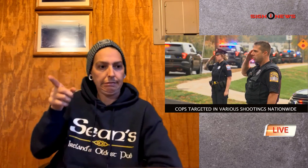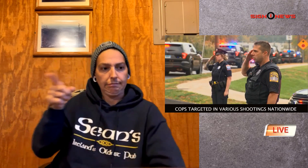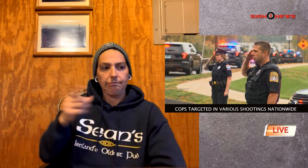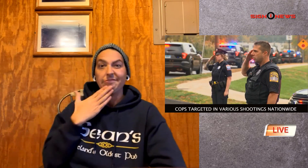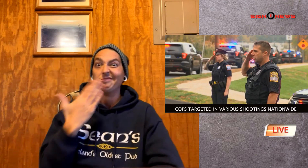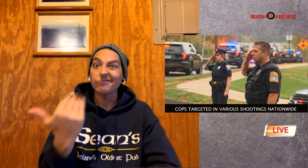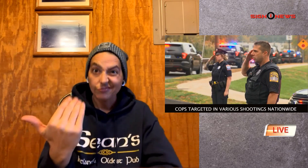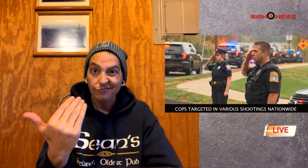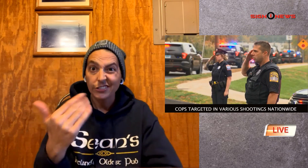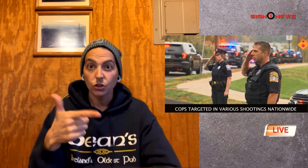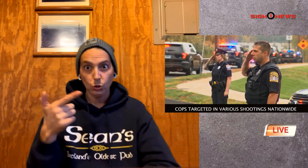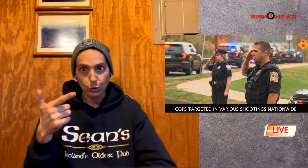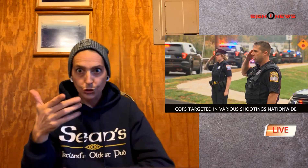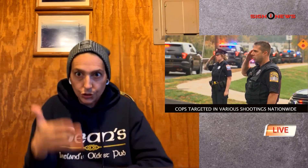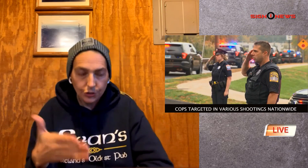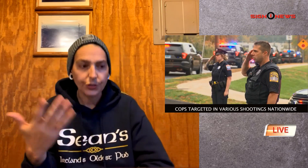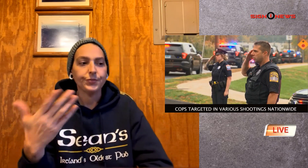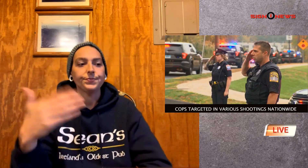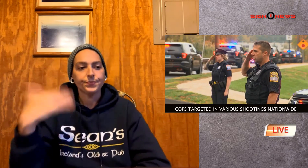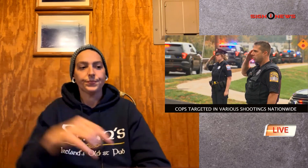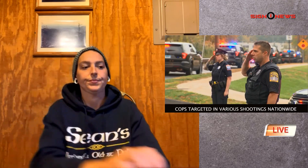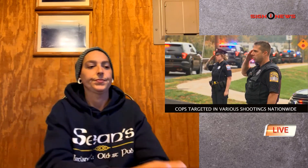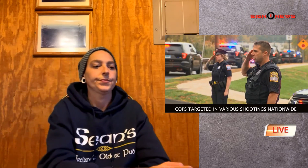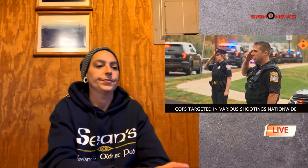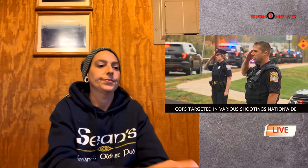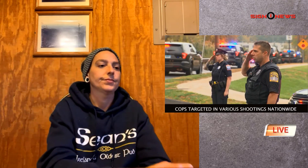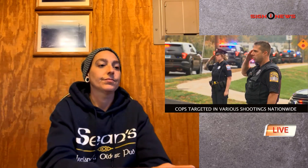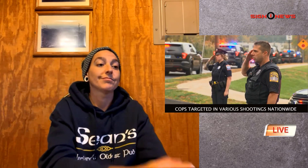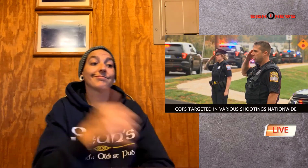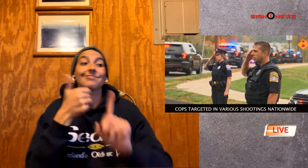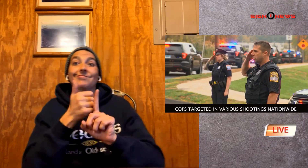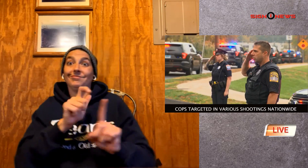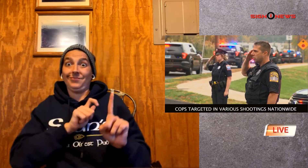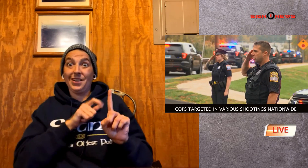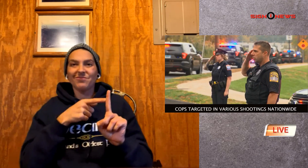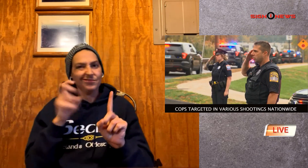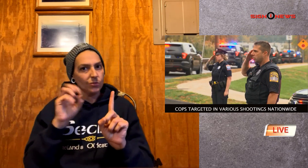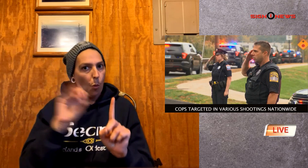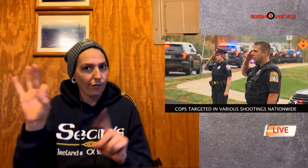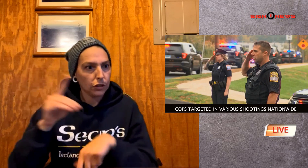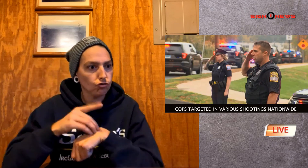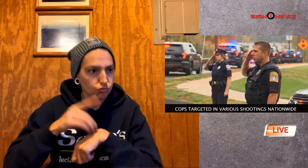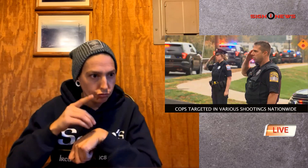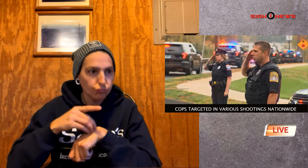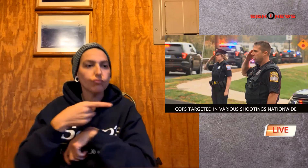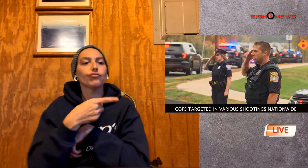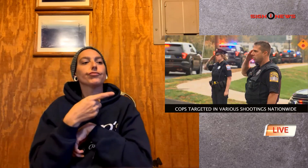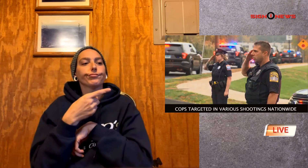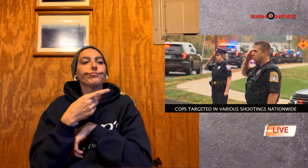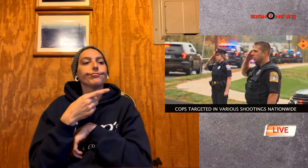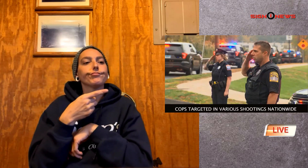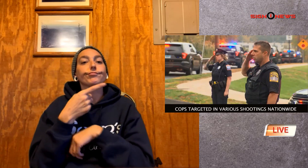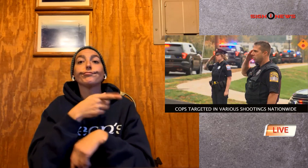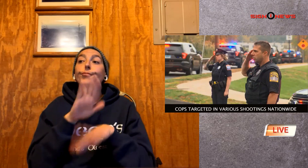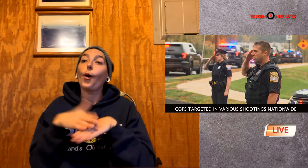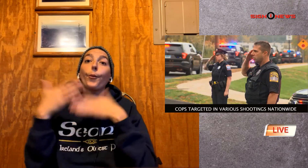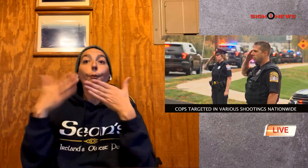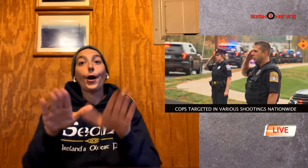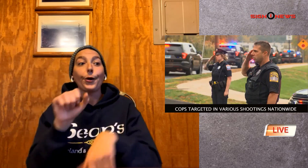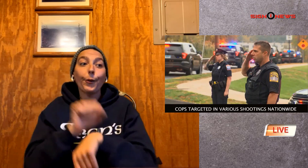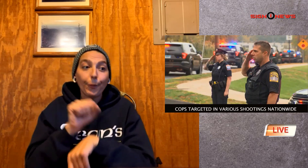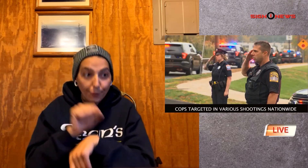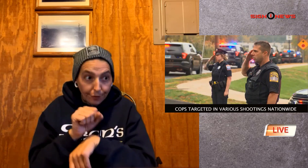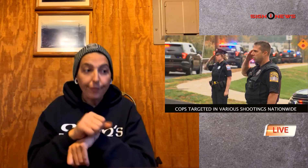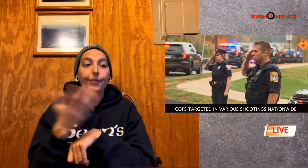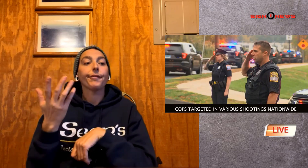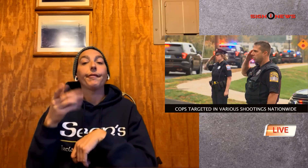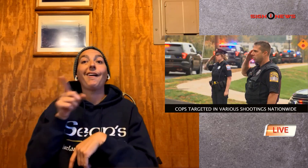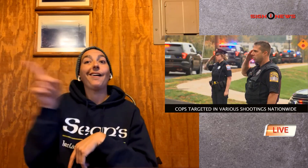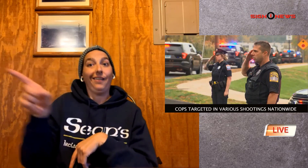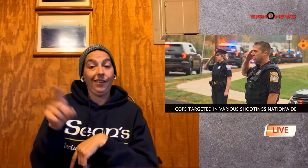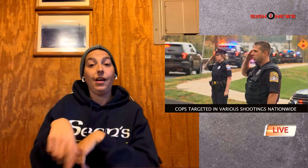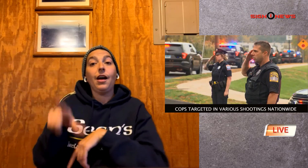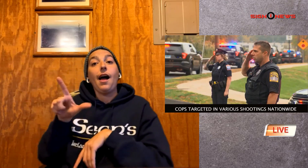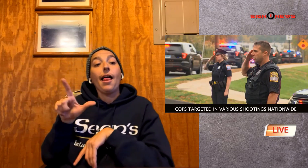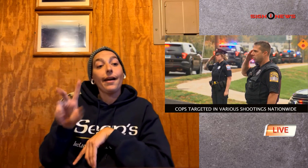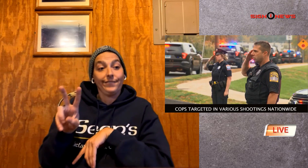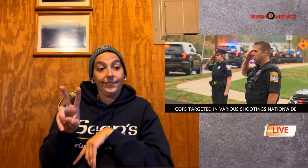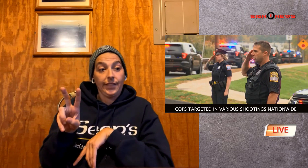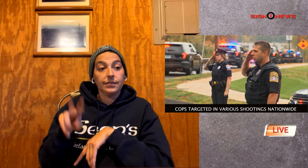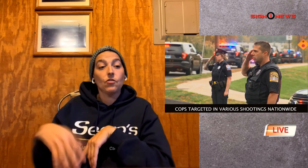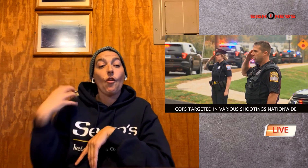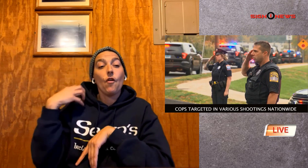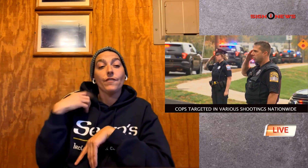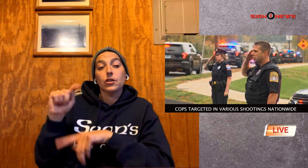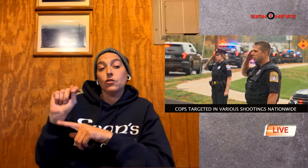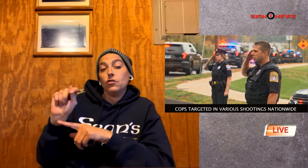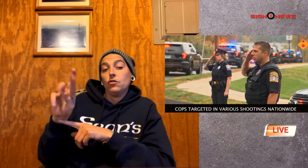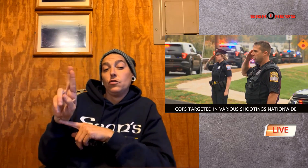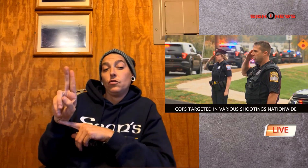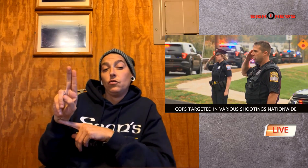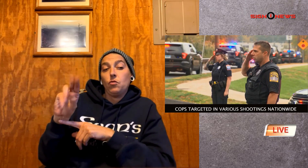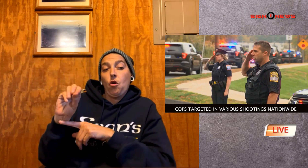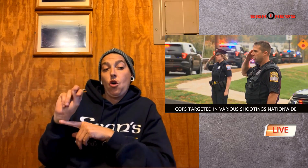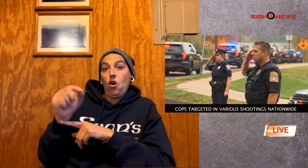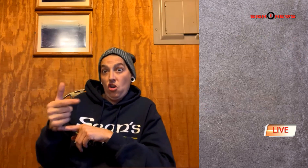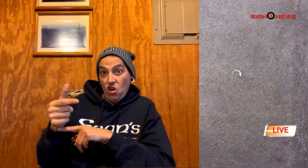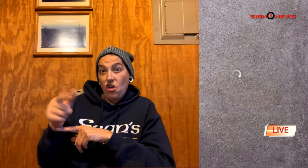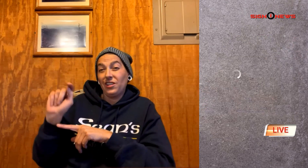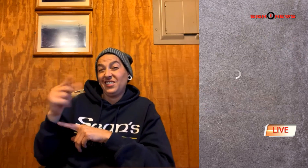shooter Torres was an off-duty police officer on his way to work and in Las Vegas officer